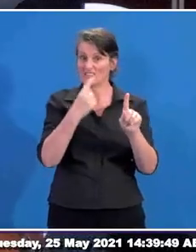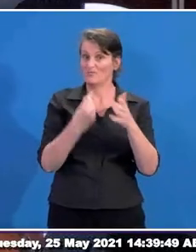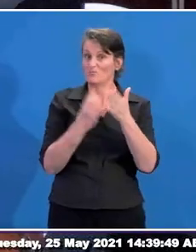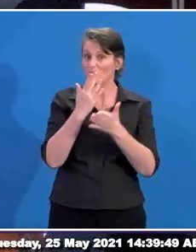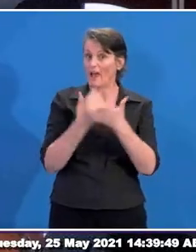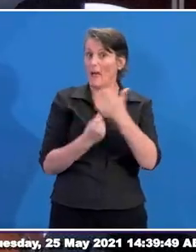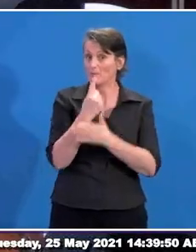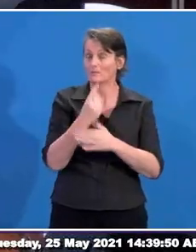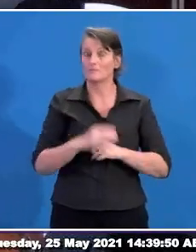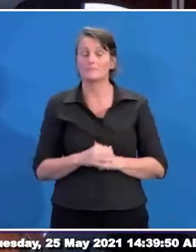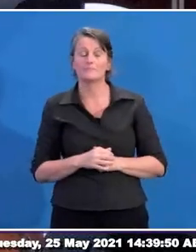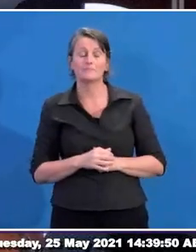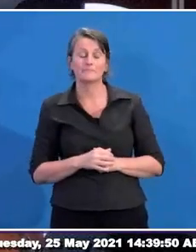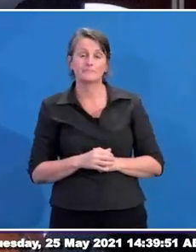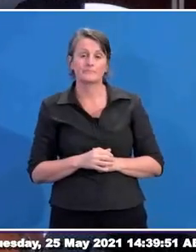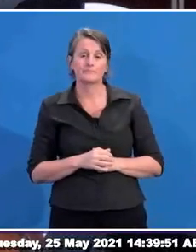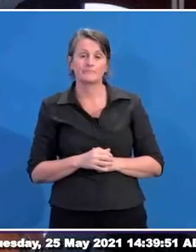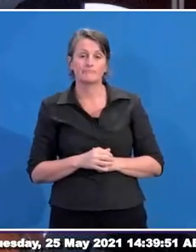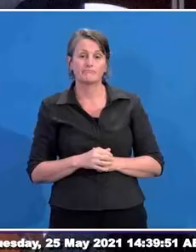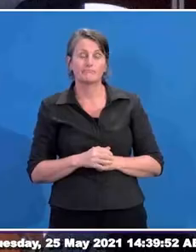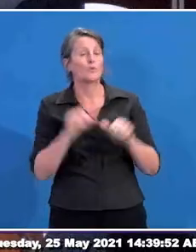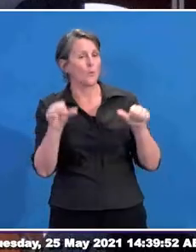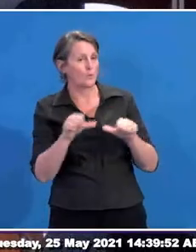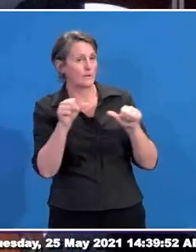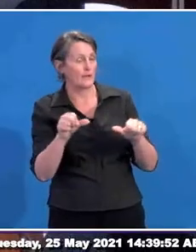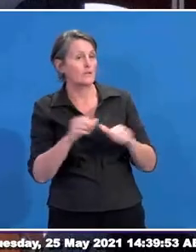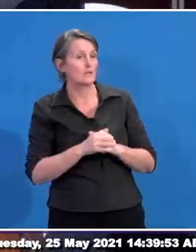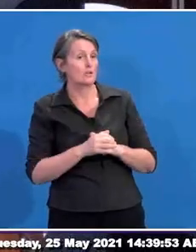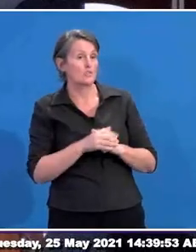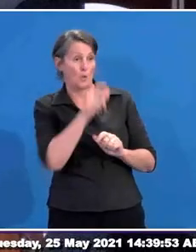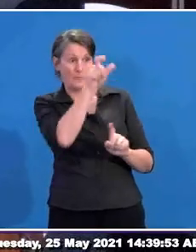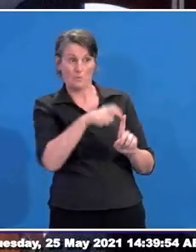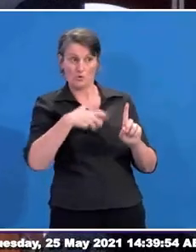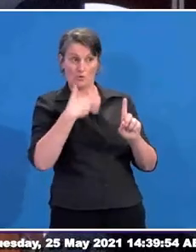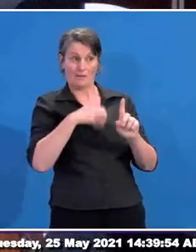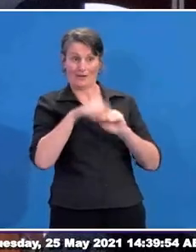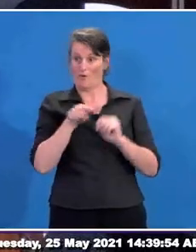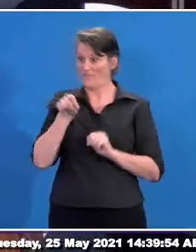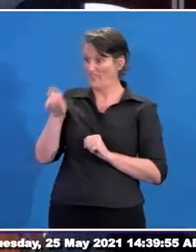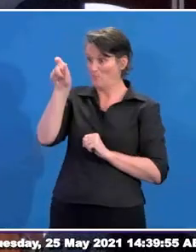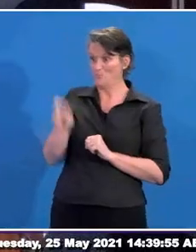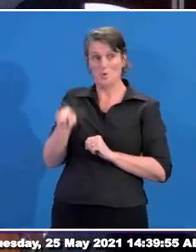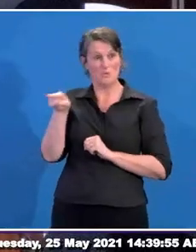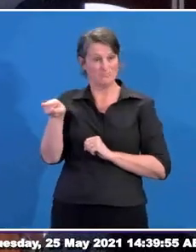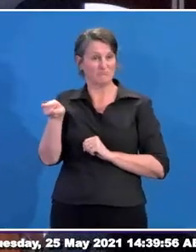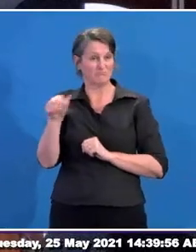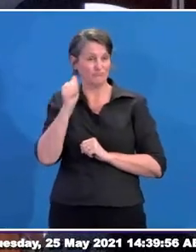is played, so the person who is the subject of the allegations, what's your approach to engaging with that person?